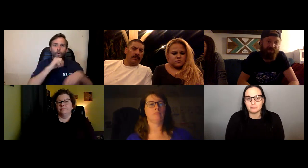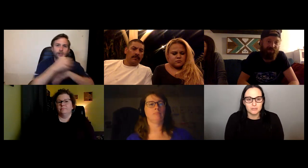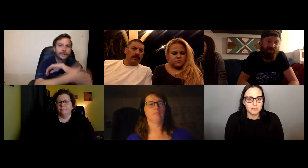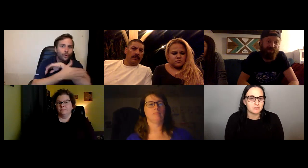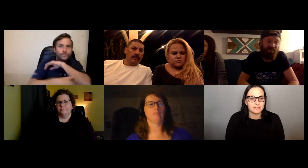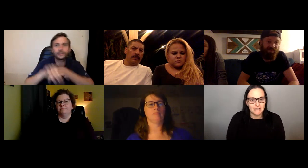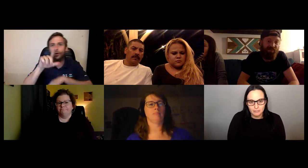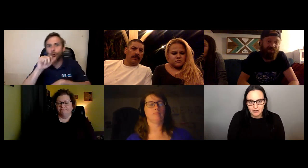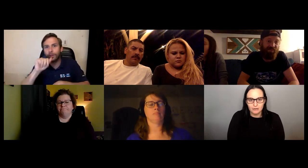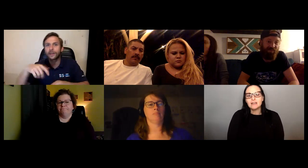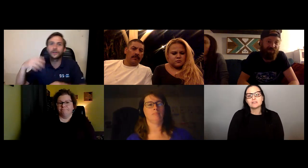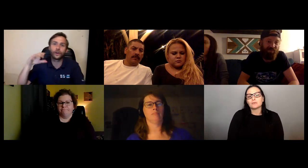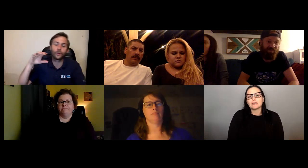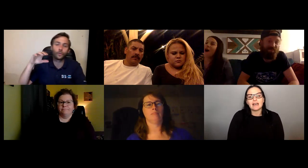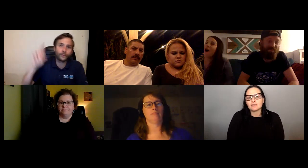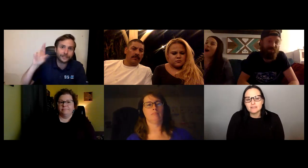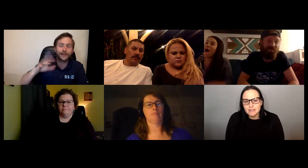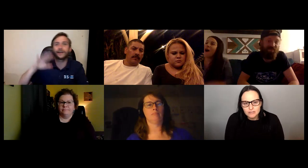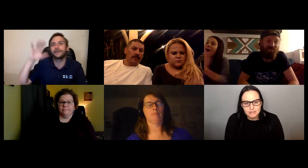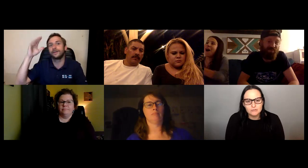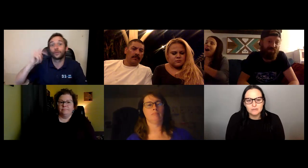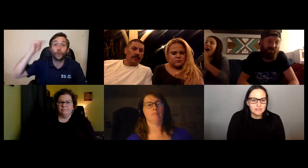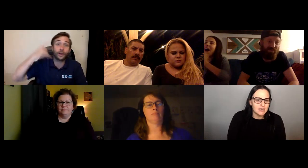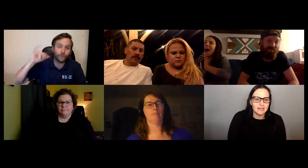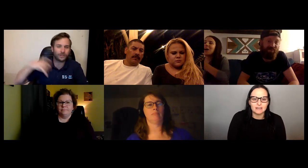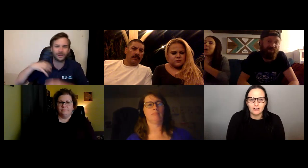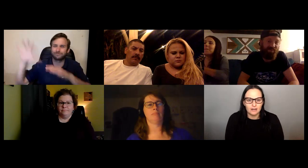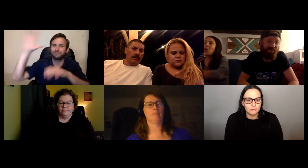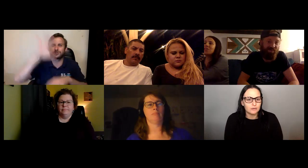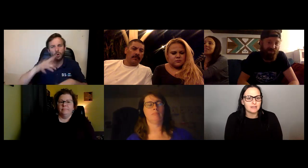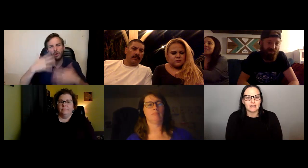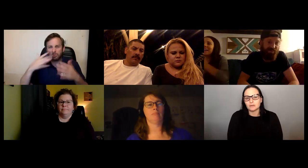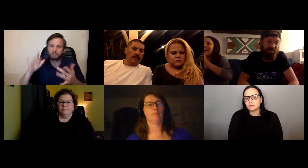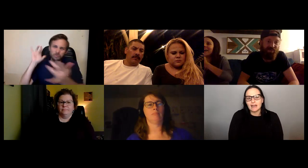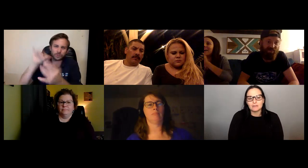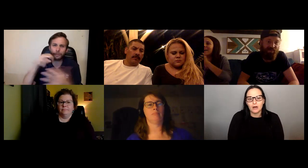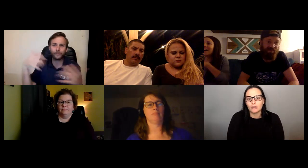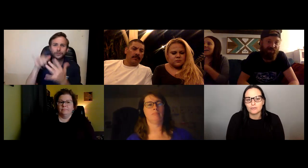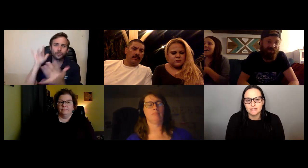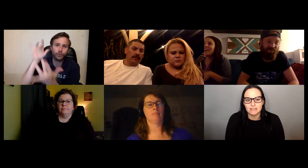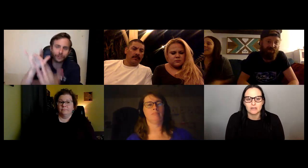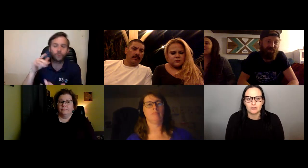responsible for sacramento so we have los angeles riverside and uh northern california we have them all